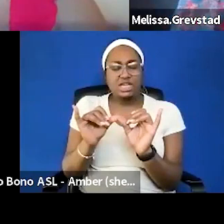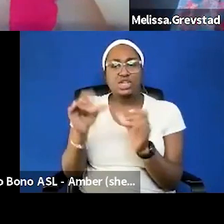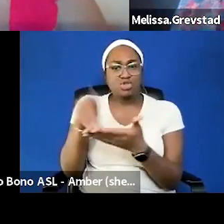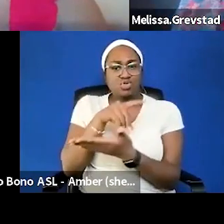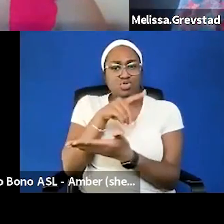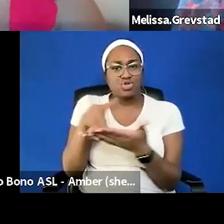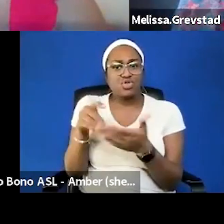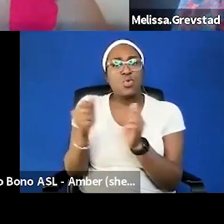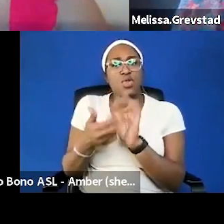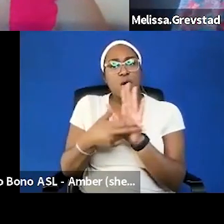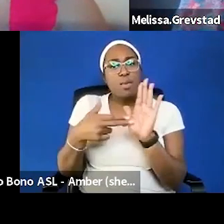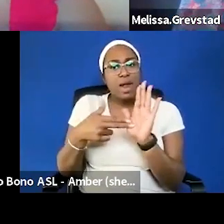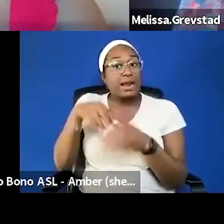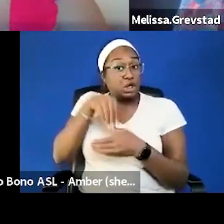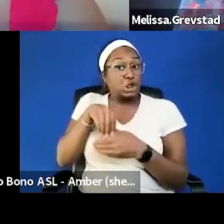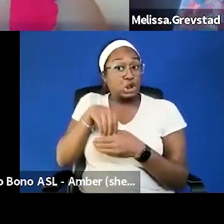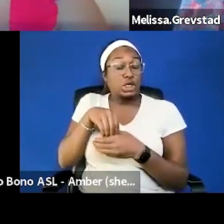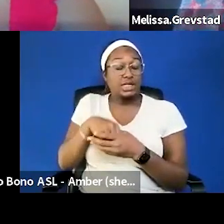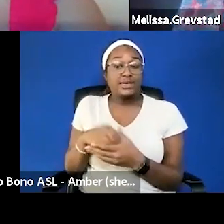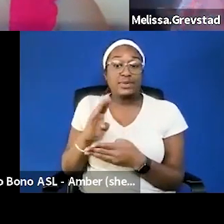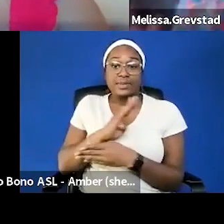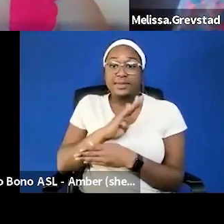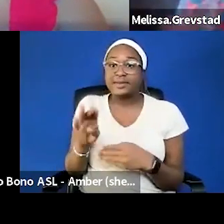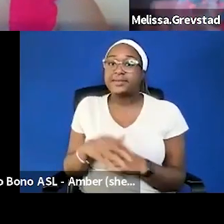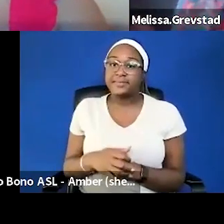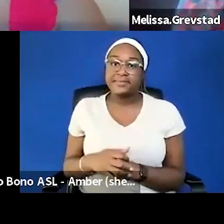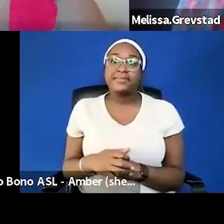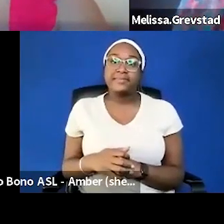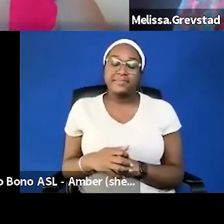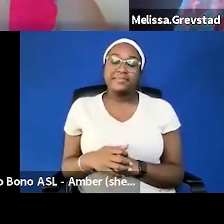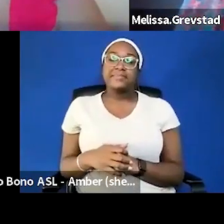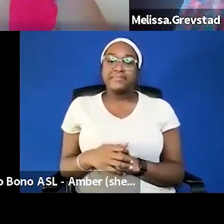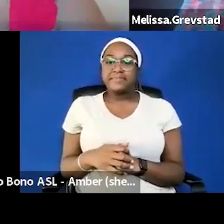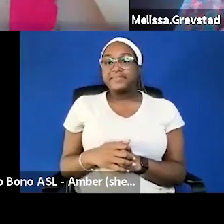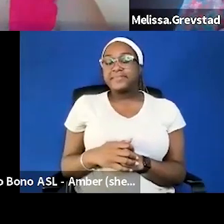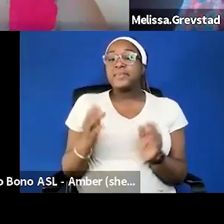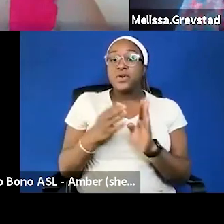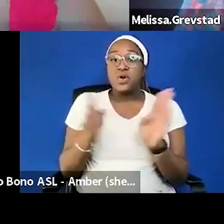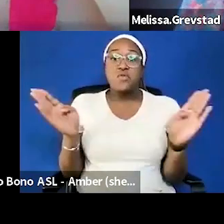So both of you know, overall do always focus first